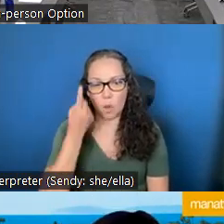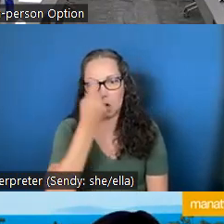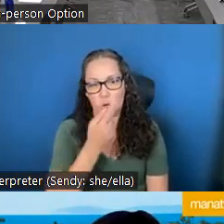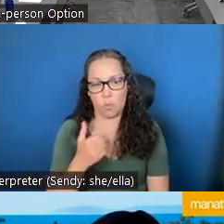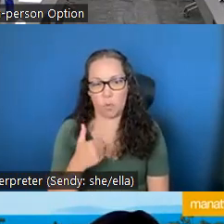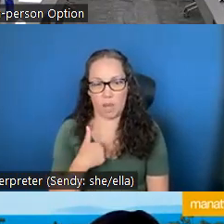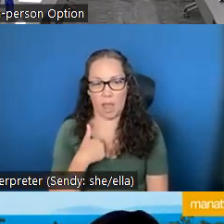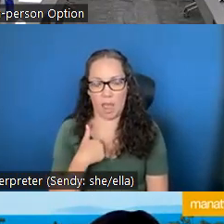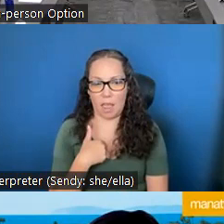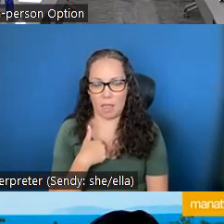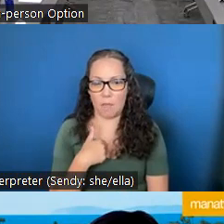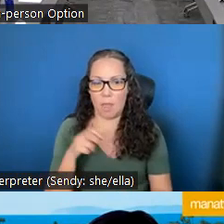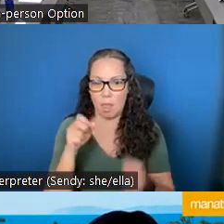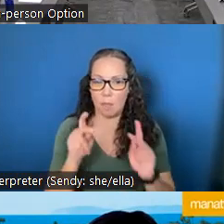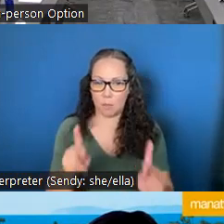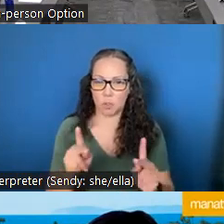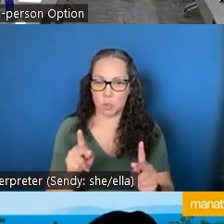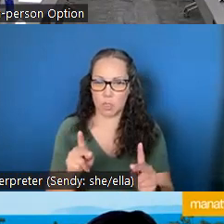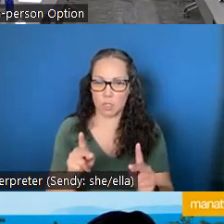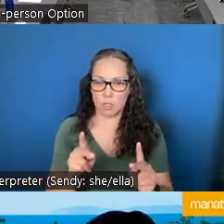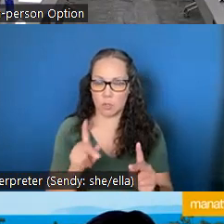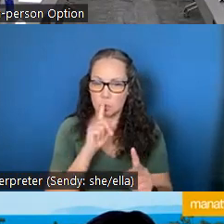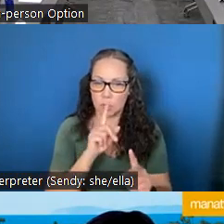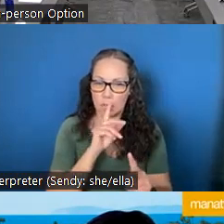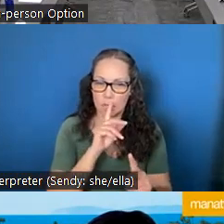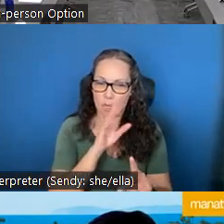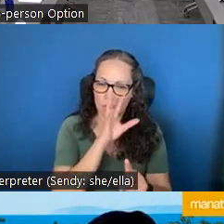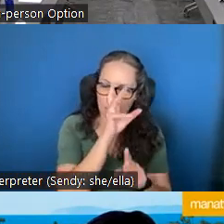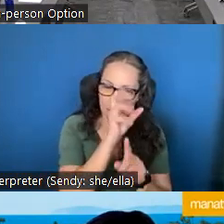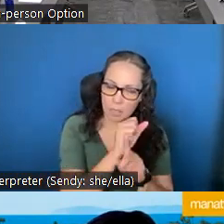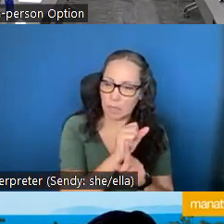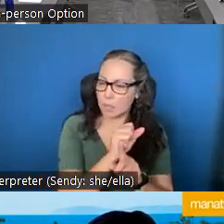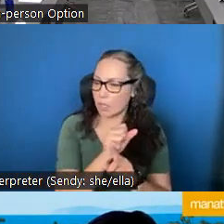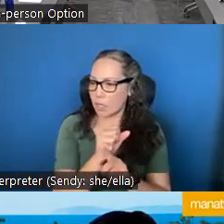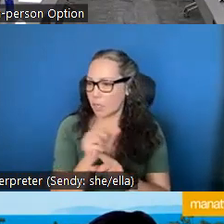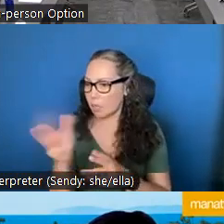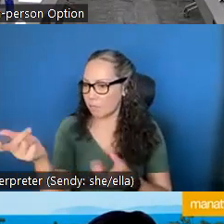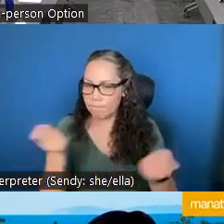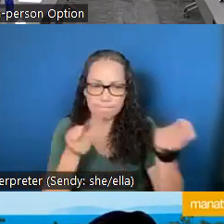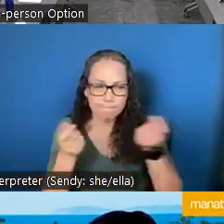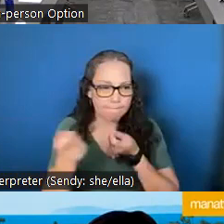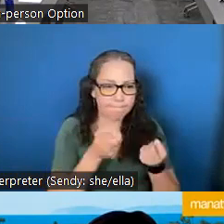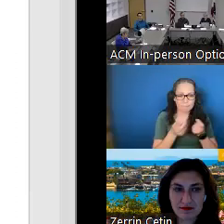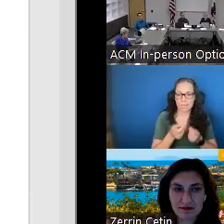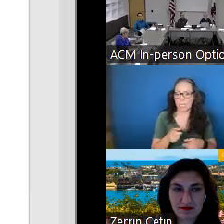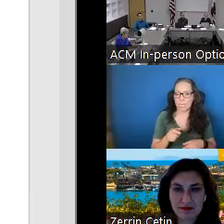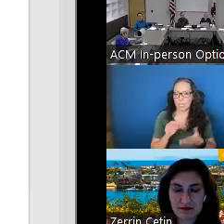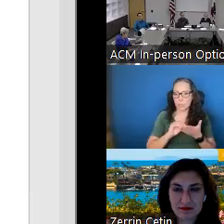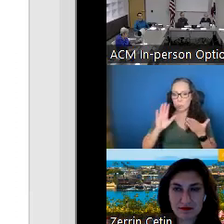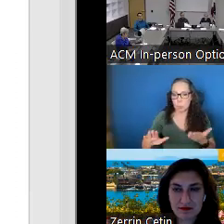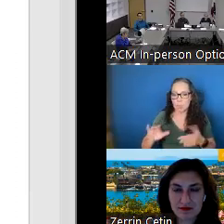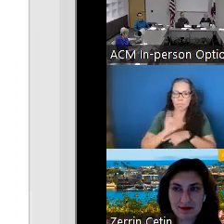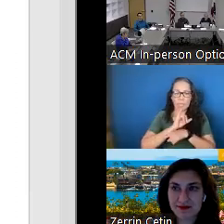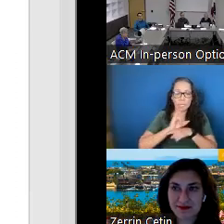engage and involve um student interns from universities who might be able to provide